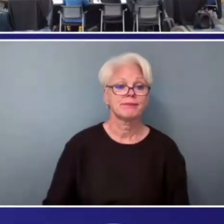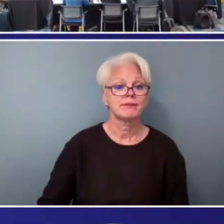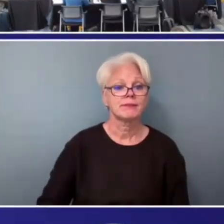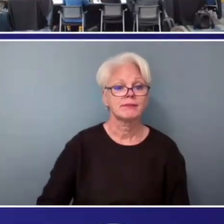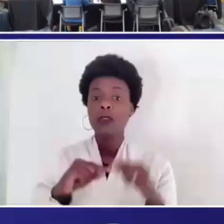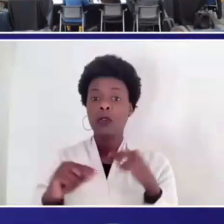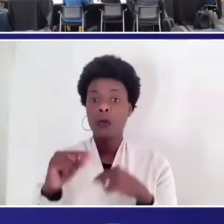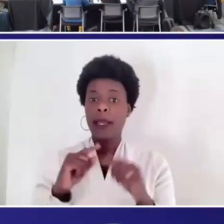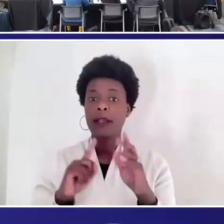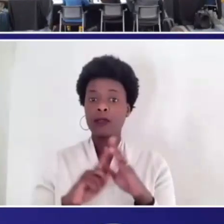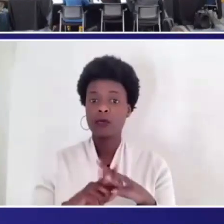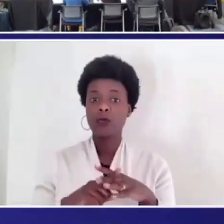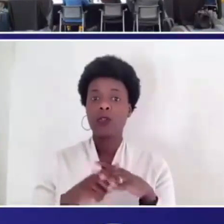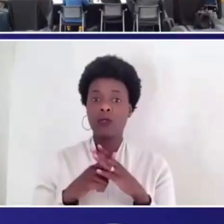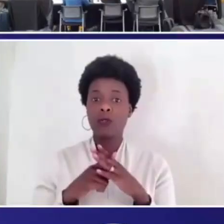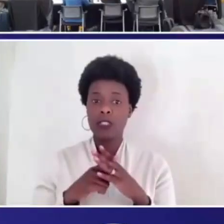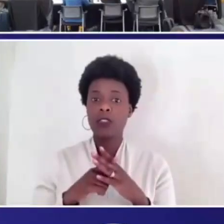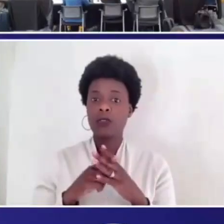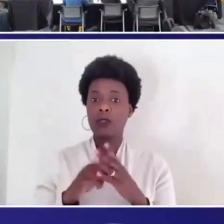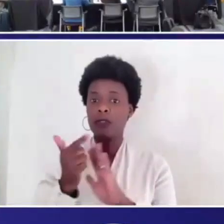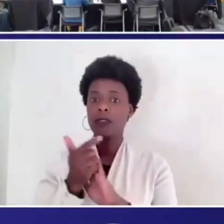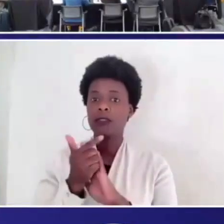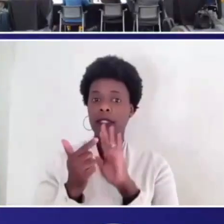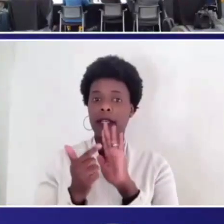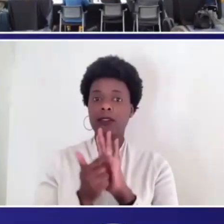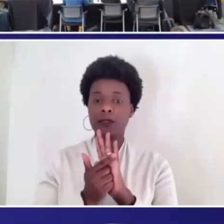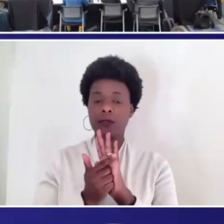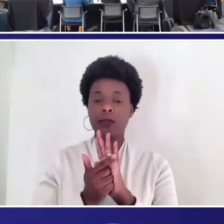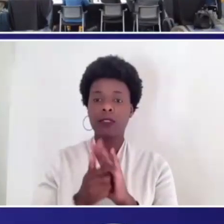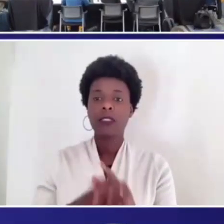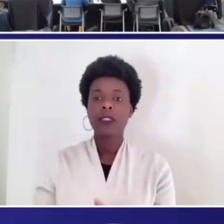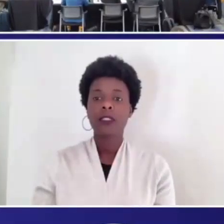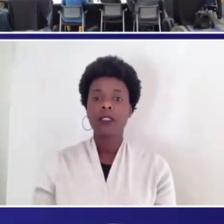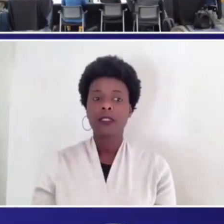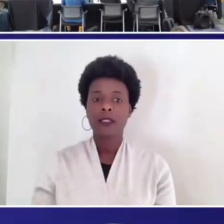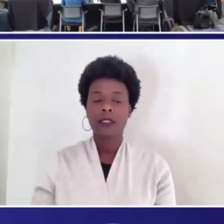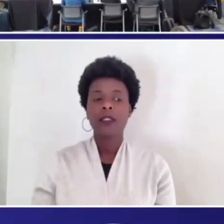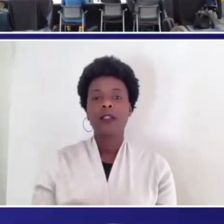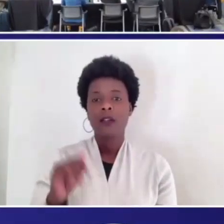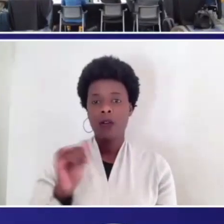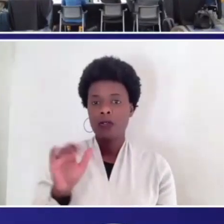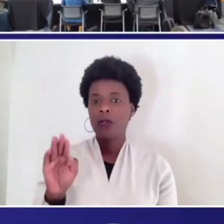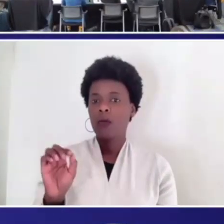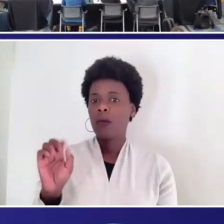original statute, it's -- and to Bob's point, a professional student